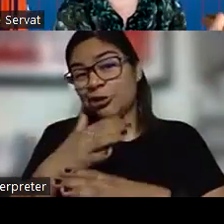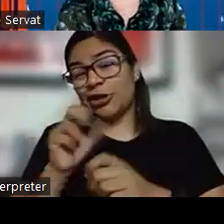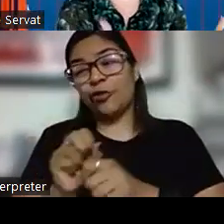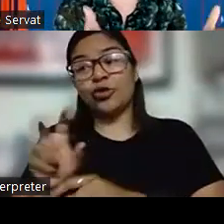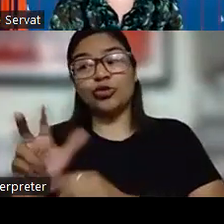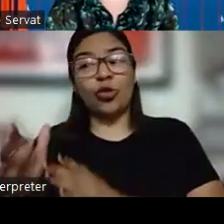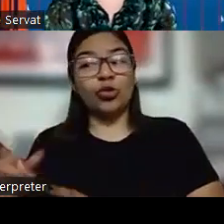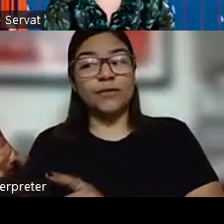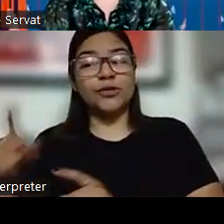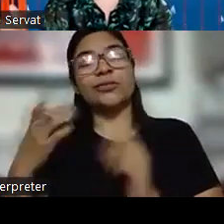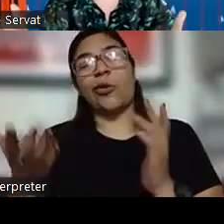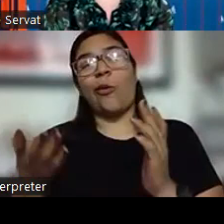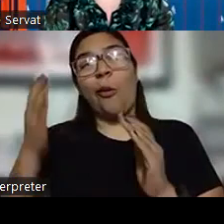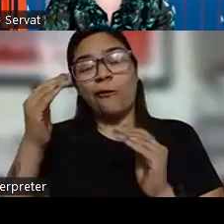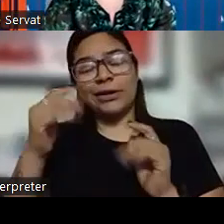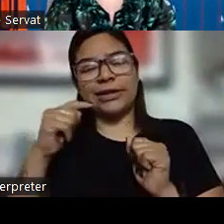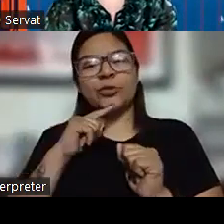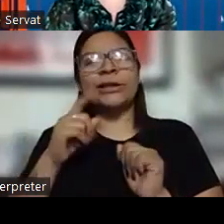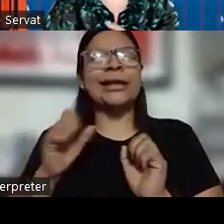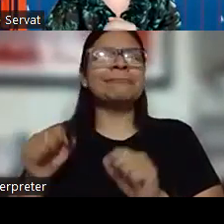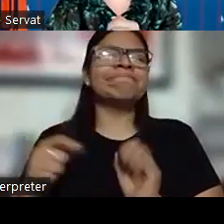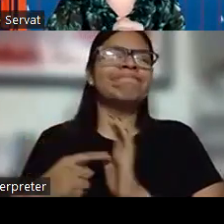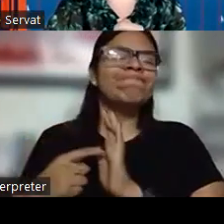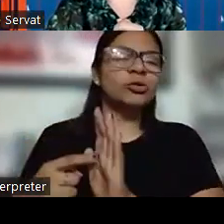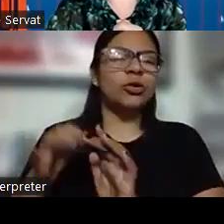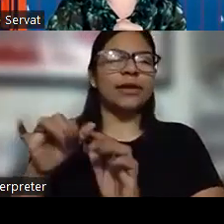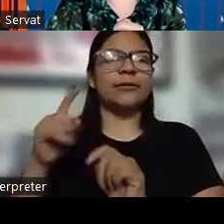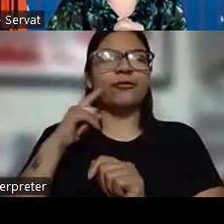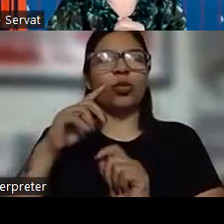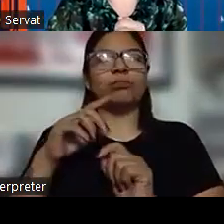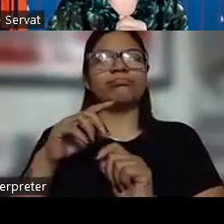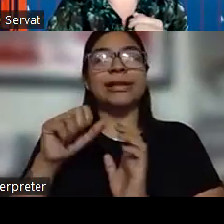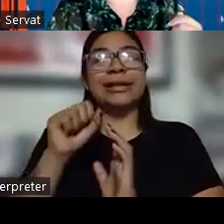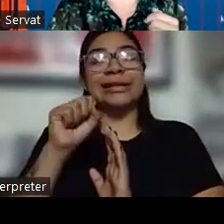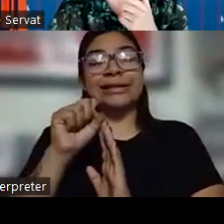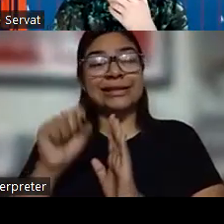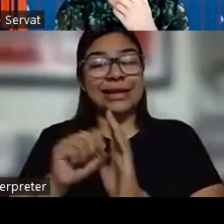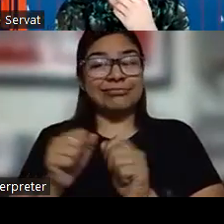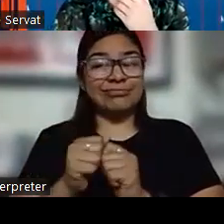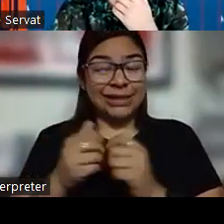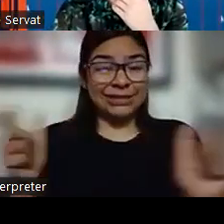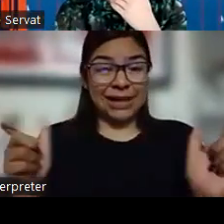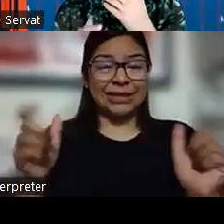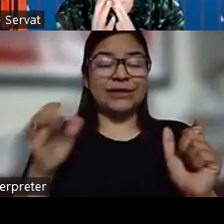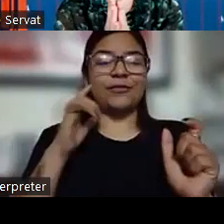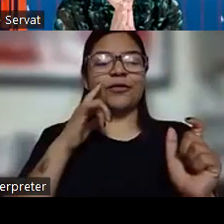Benchmark to work towards um State expansion goals the second goal here is on developing